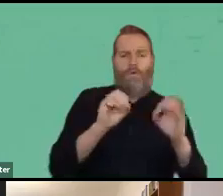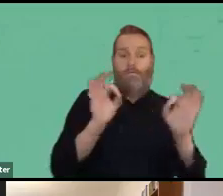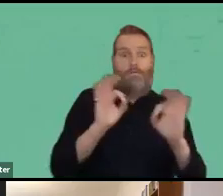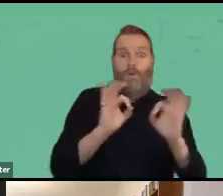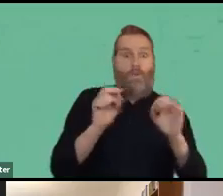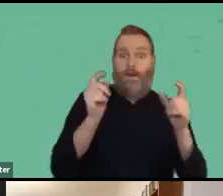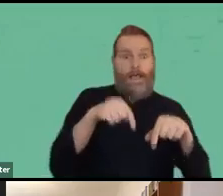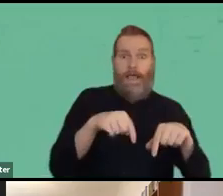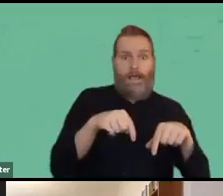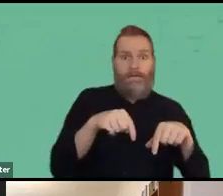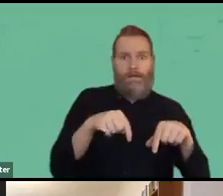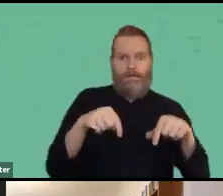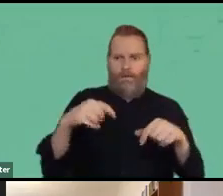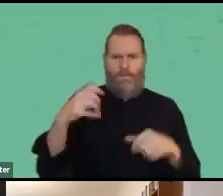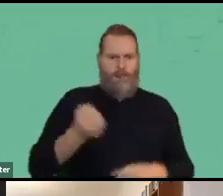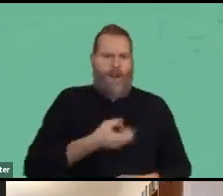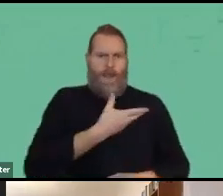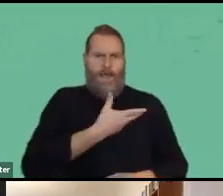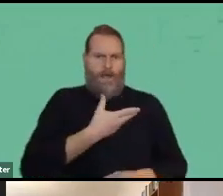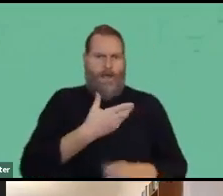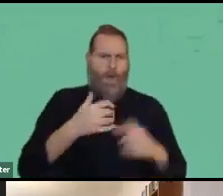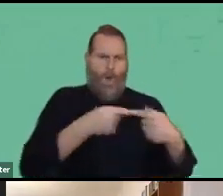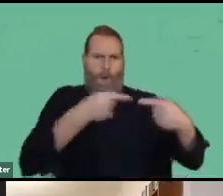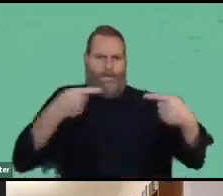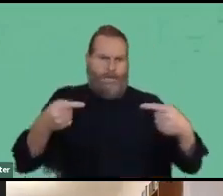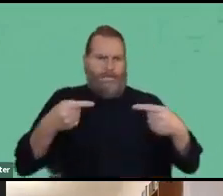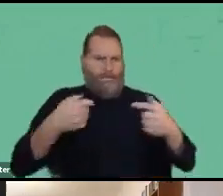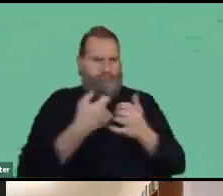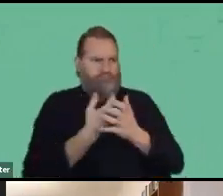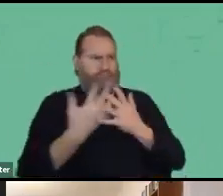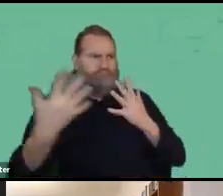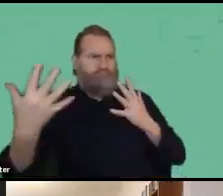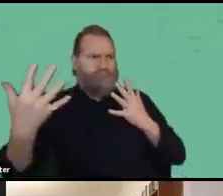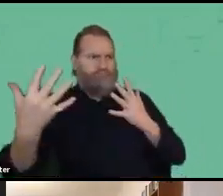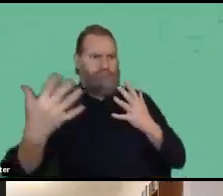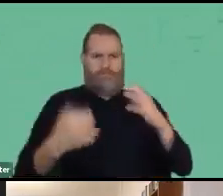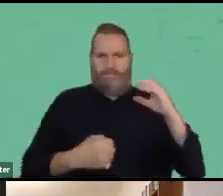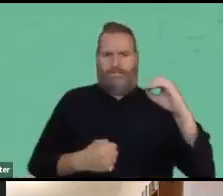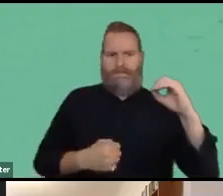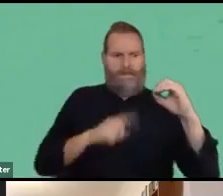defend the government's position on all of this citing the plight of the private sector whilst